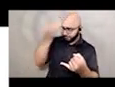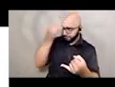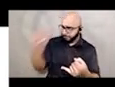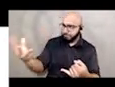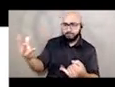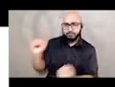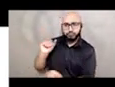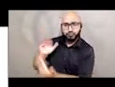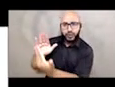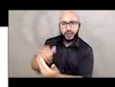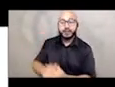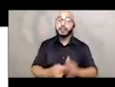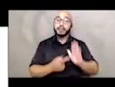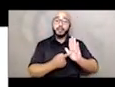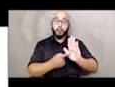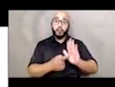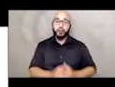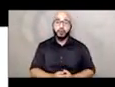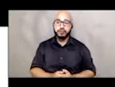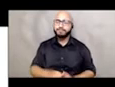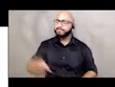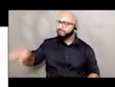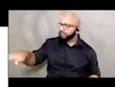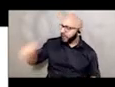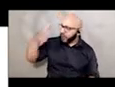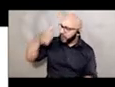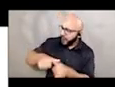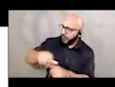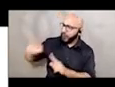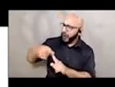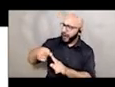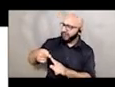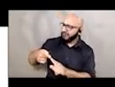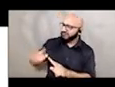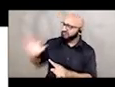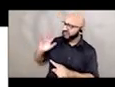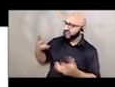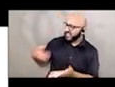For example. Hey, do you remember how we talked about not being on your phone or having lunch?